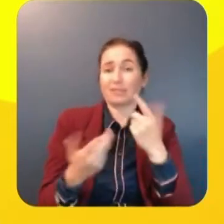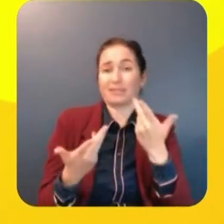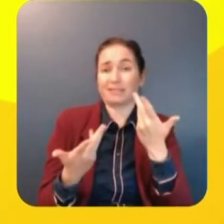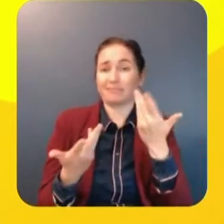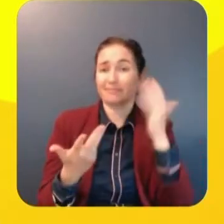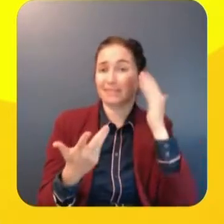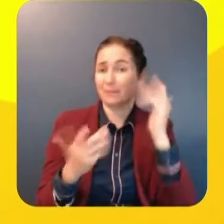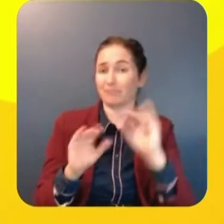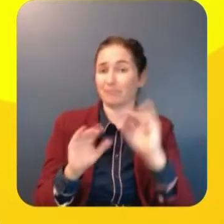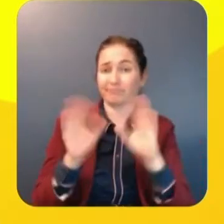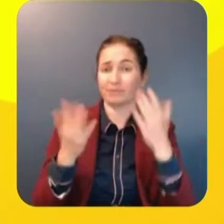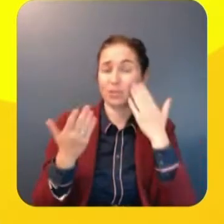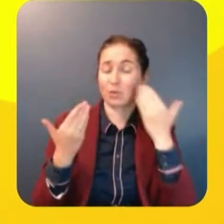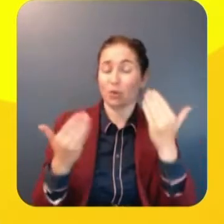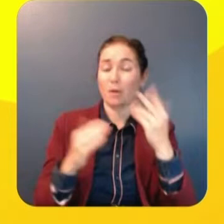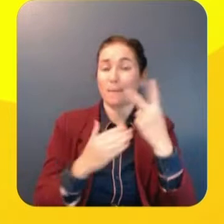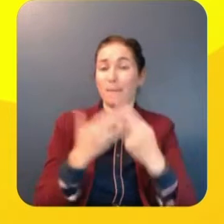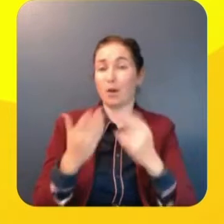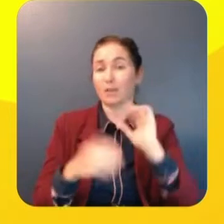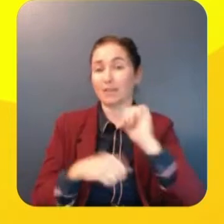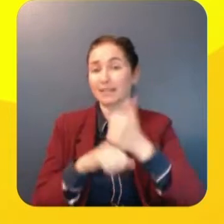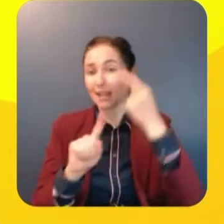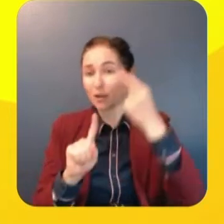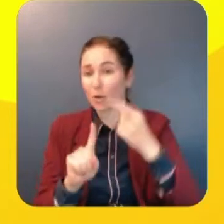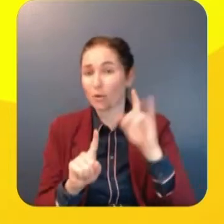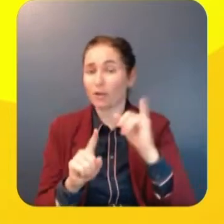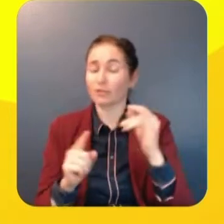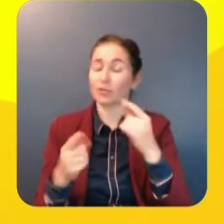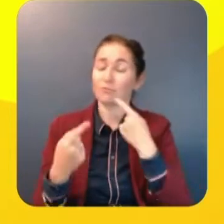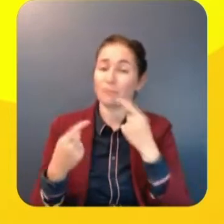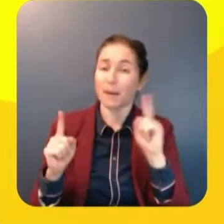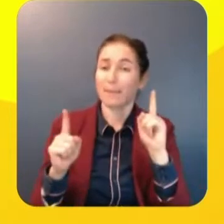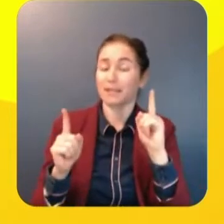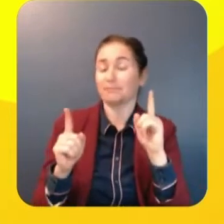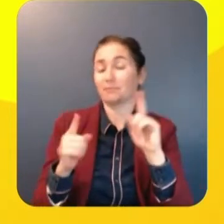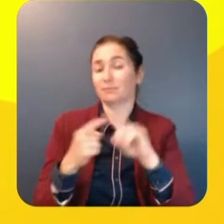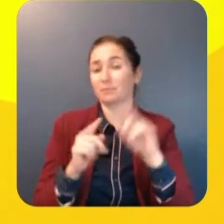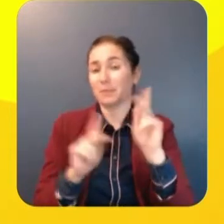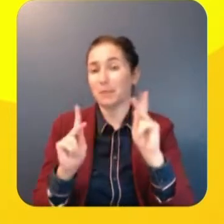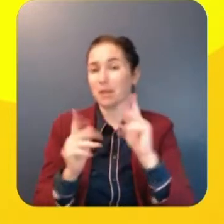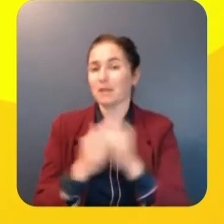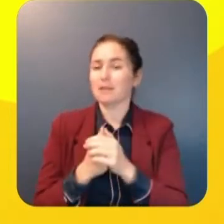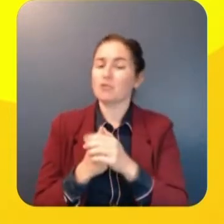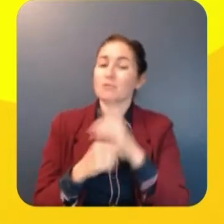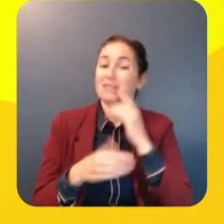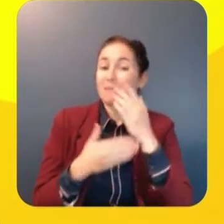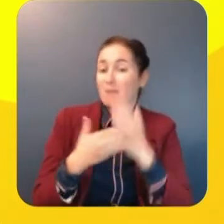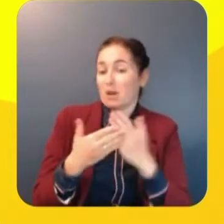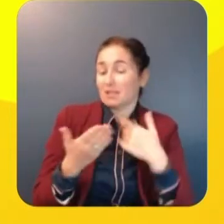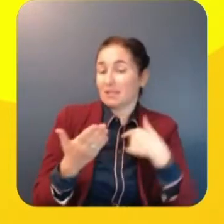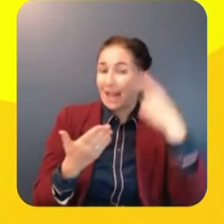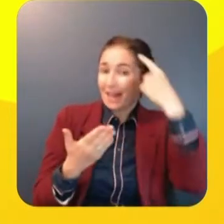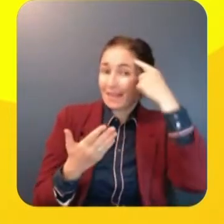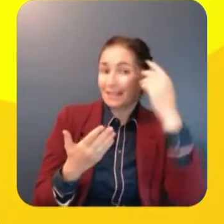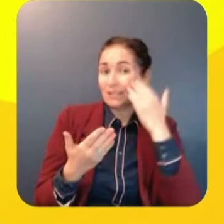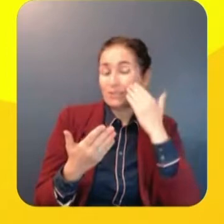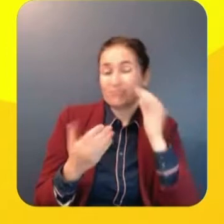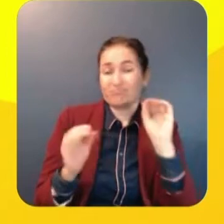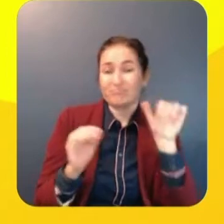set goals and then very publicly share them. In part because I think there's no other company that's had more of its tea